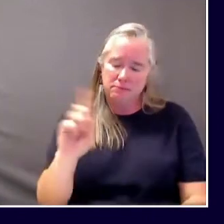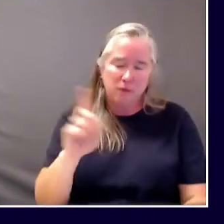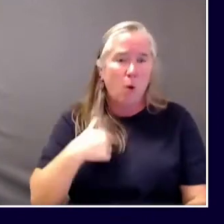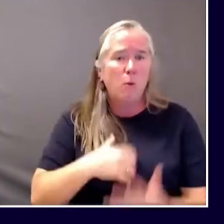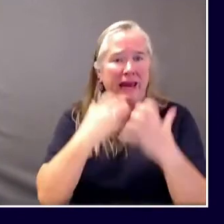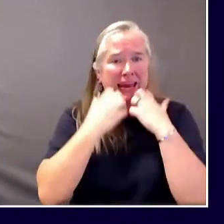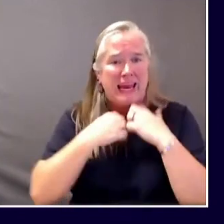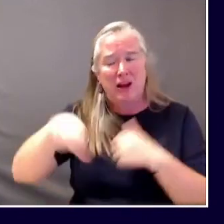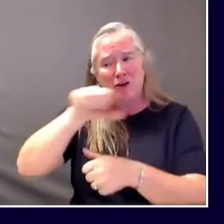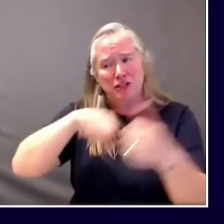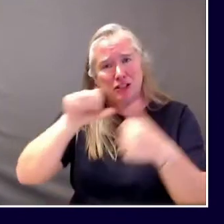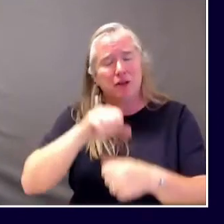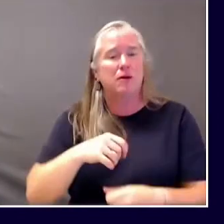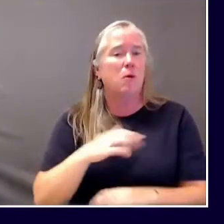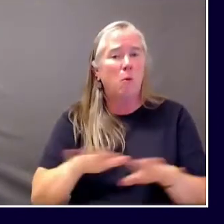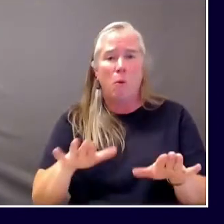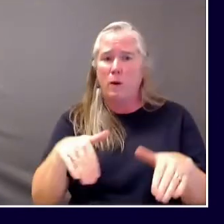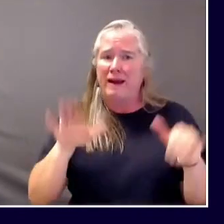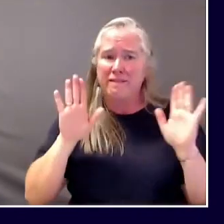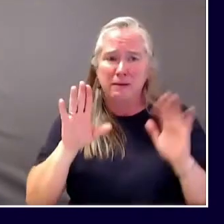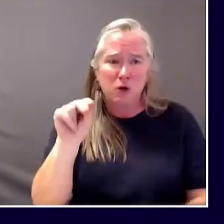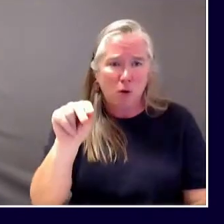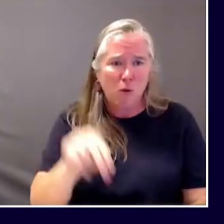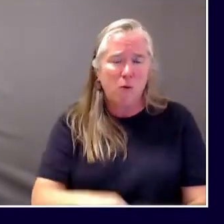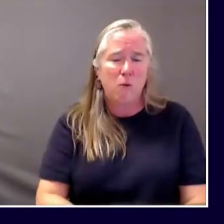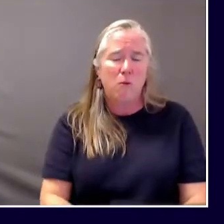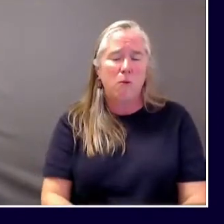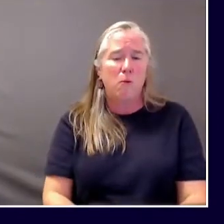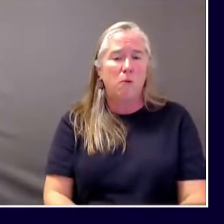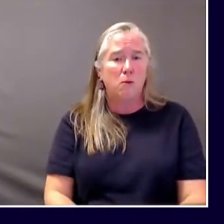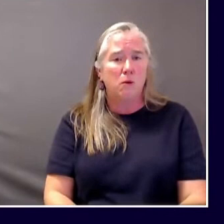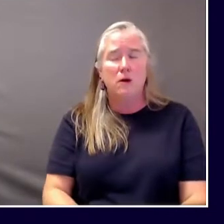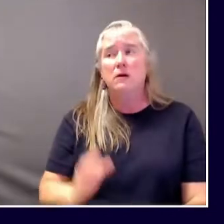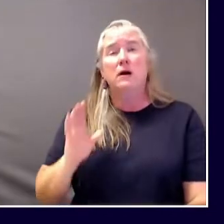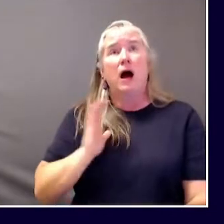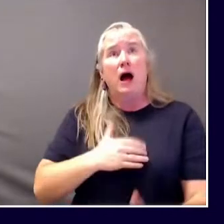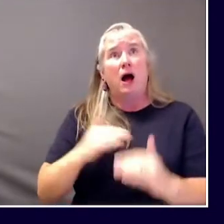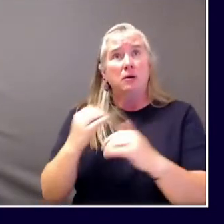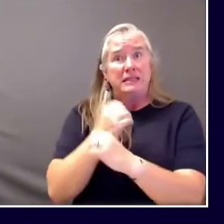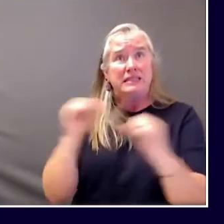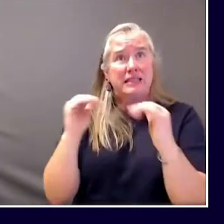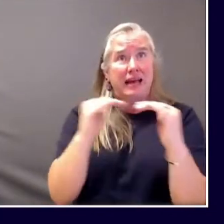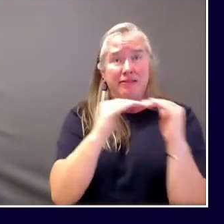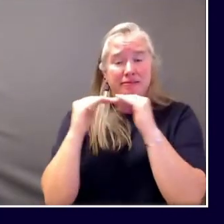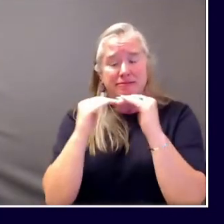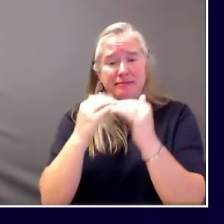we will not give up we will not